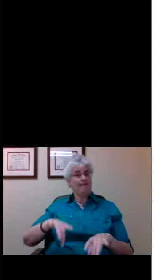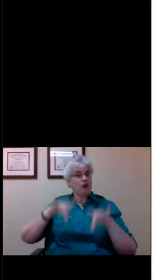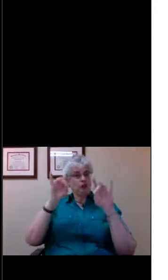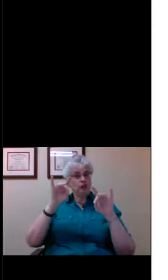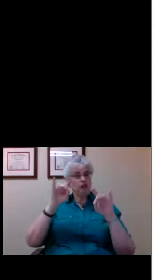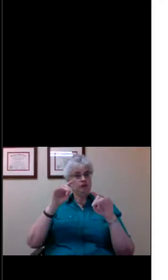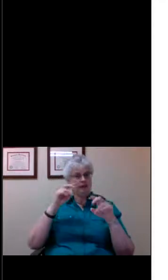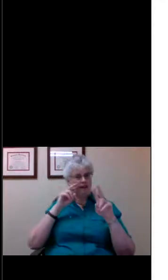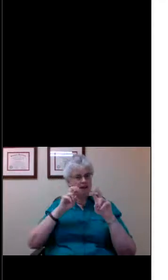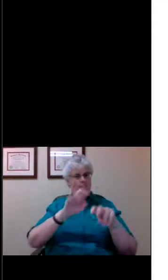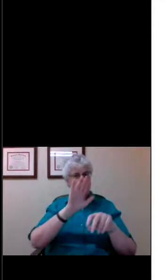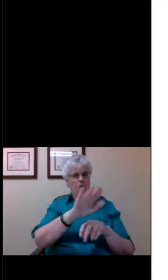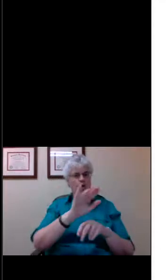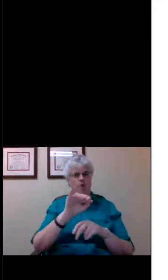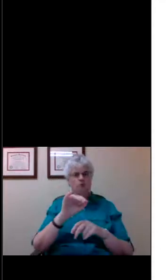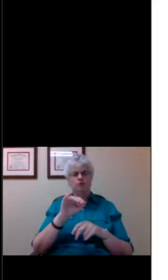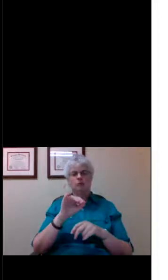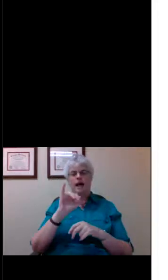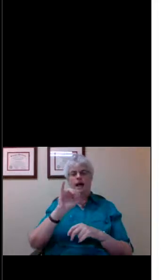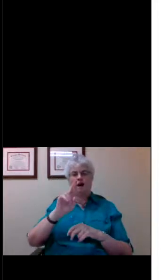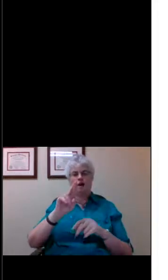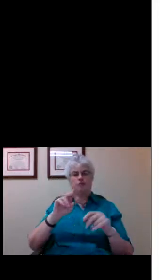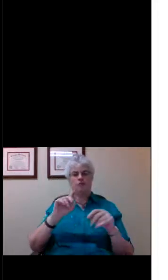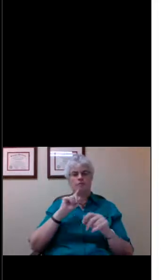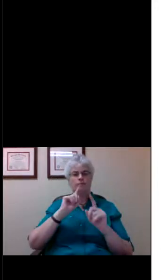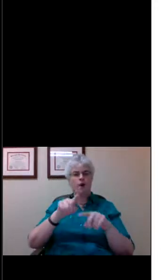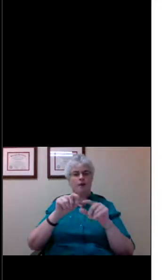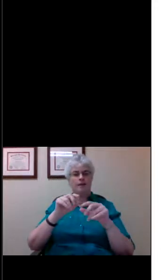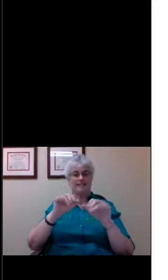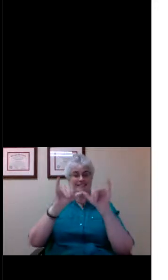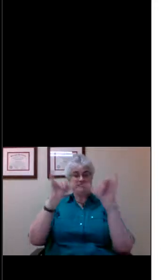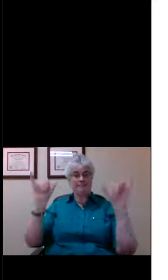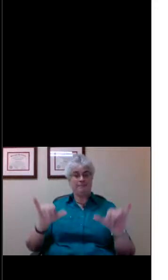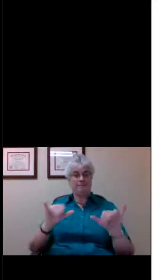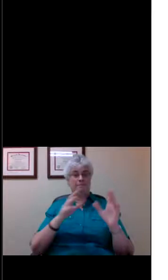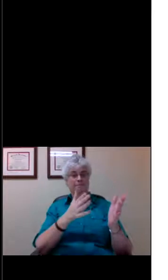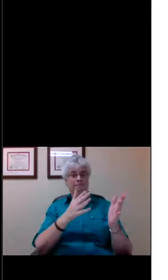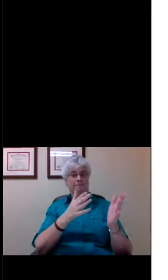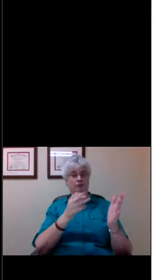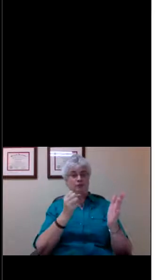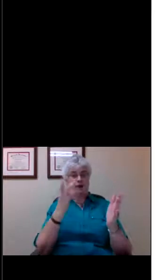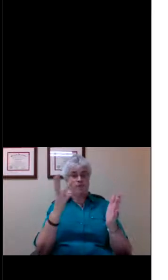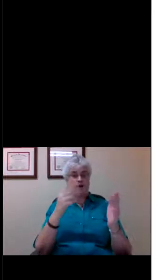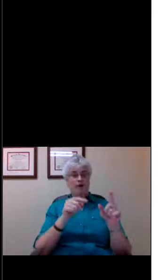while we were looking at their incident report system some of the things that we